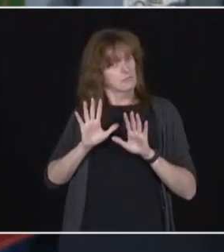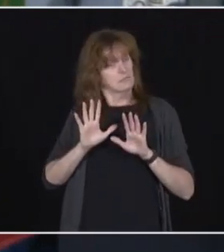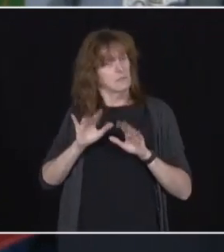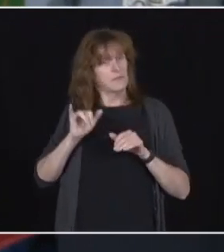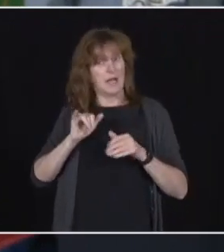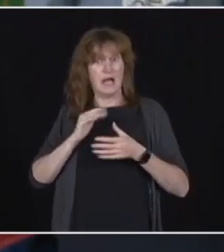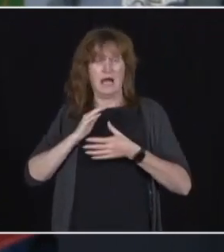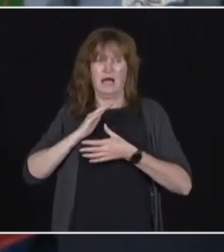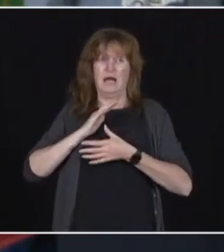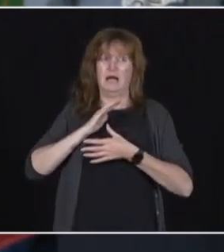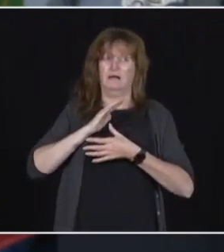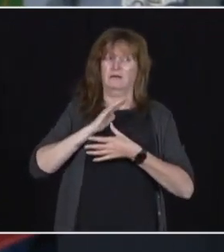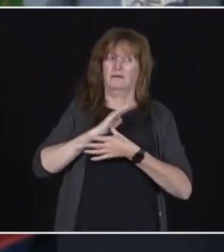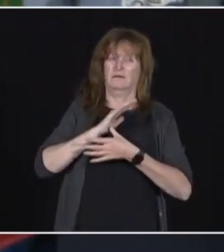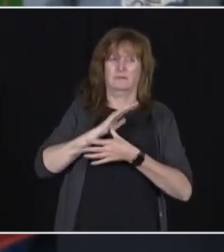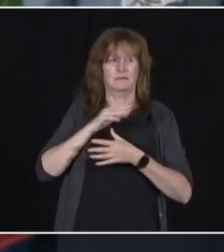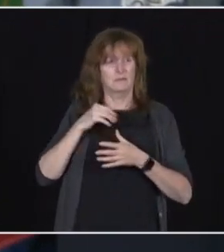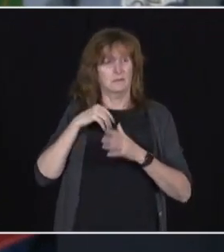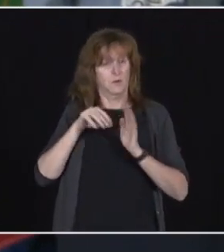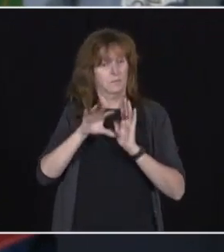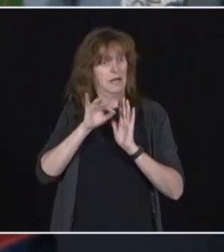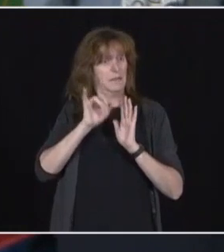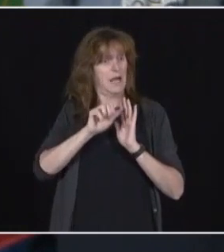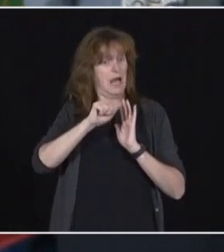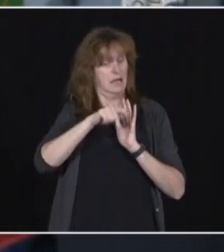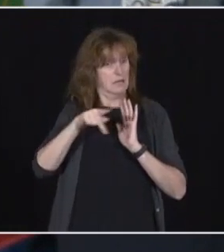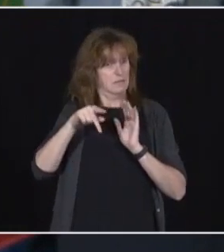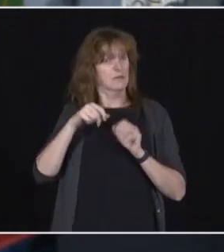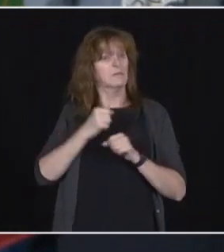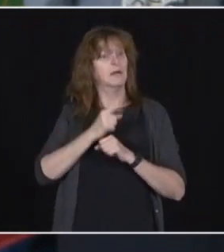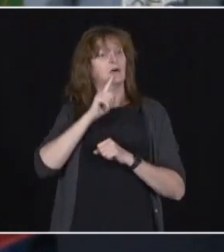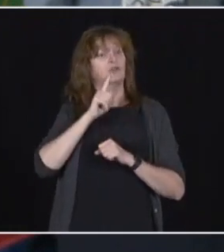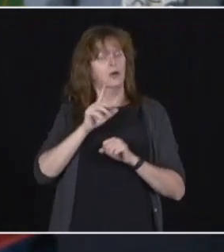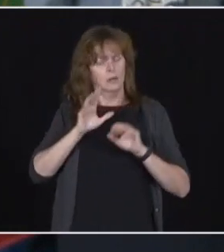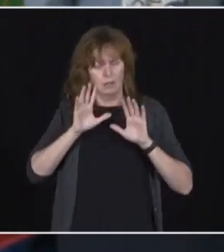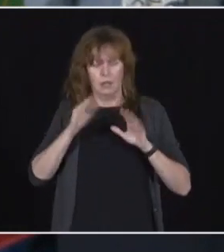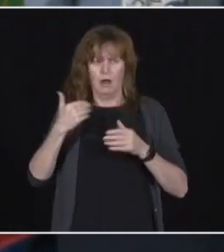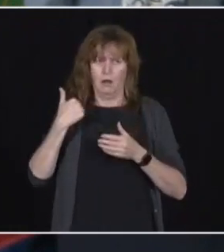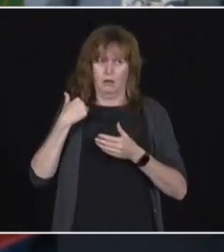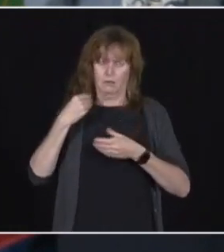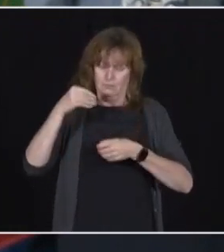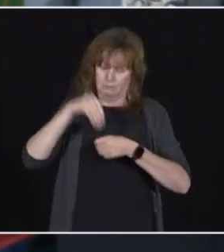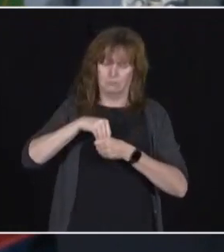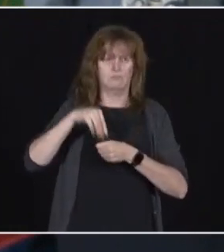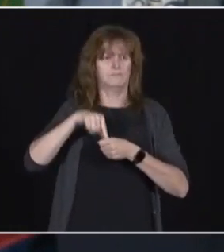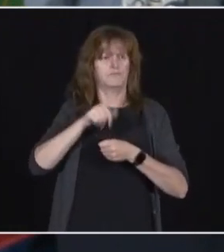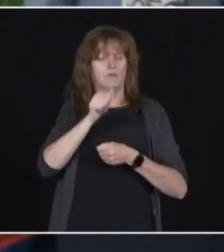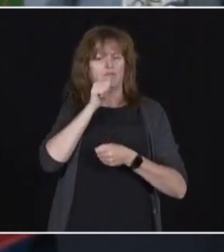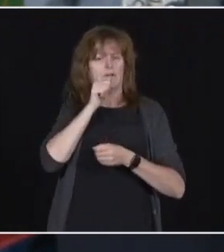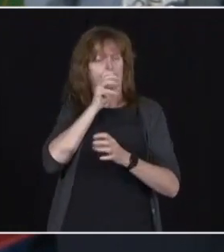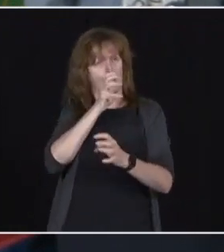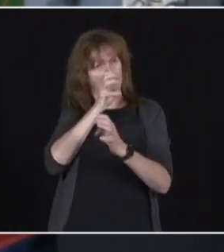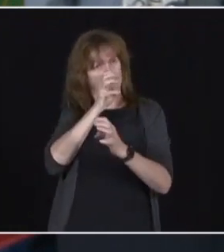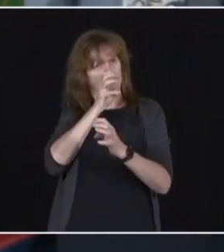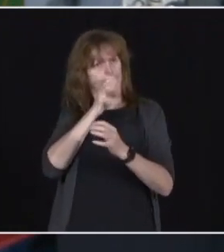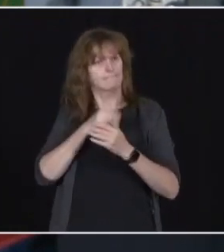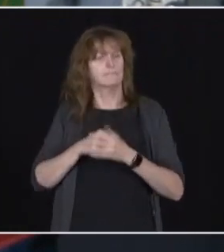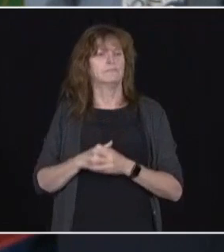about the public for their privacy. And this is obviously a big thing and support to the public. And as the premier said, this is a primary